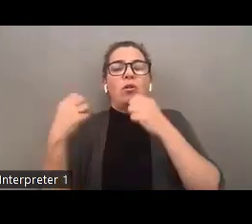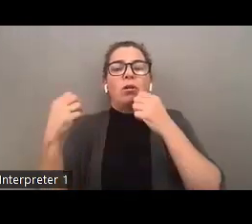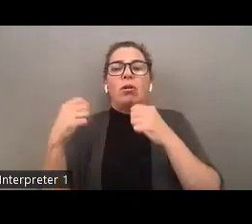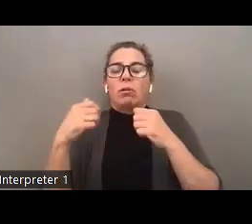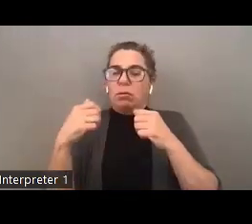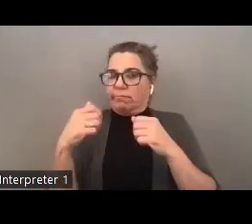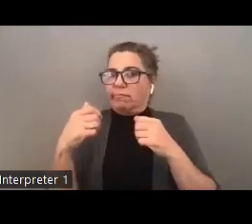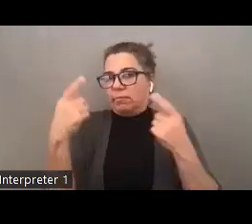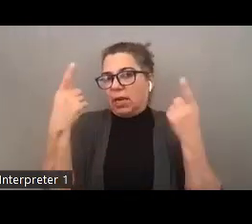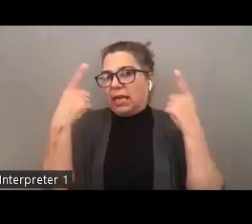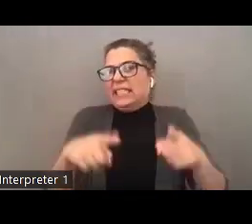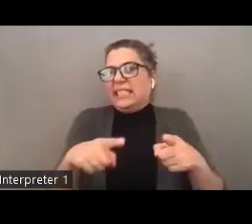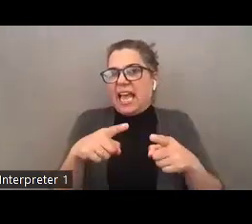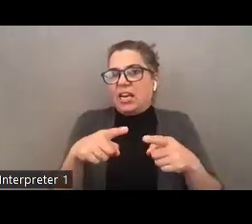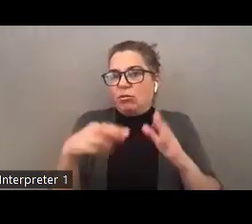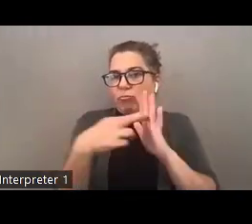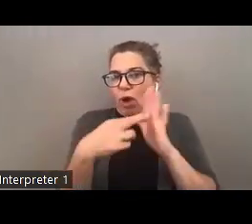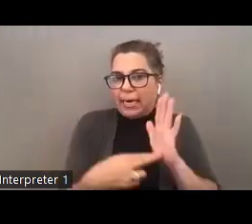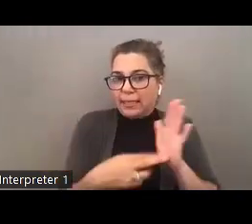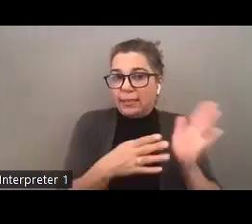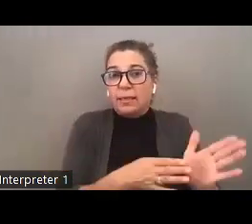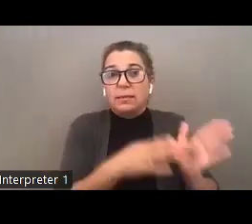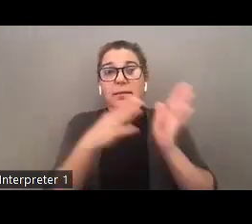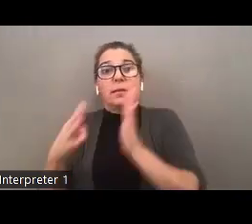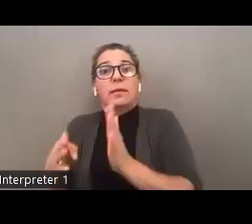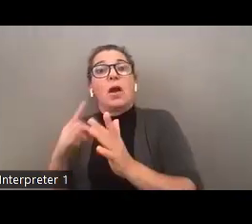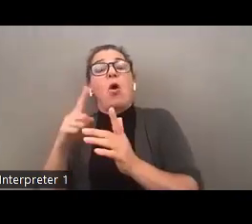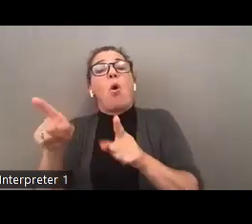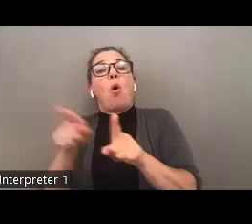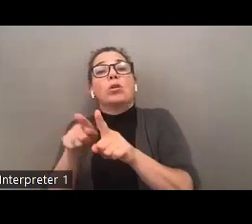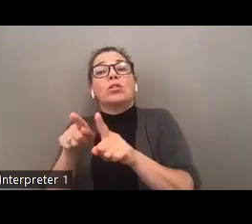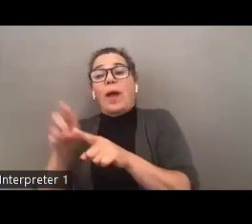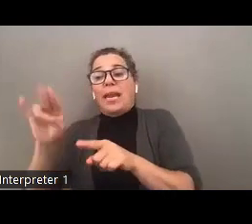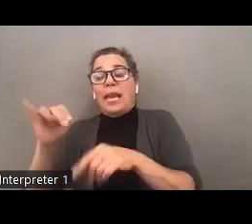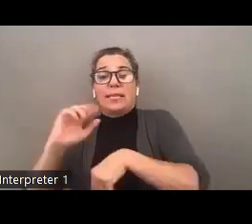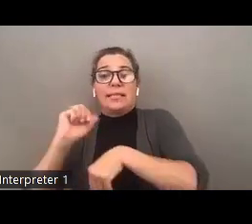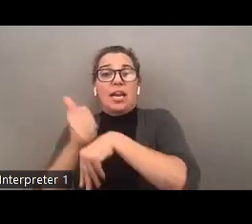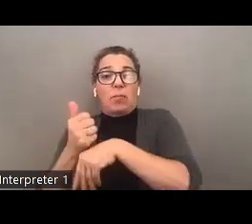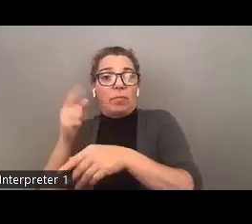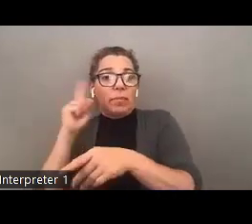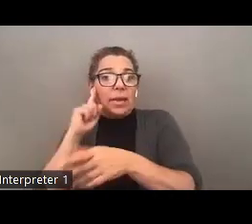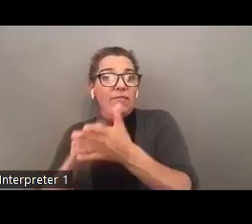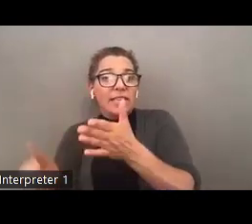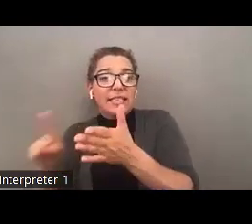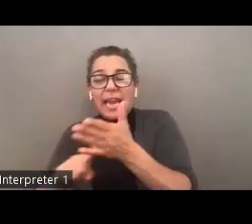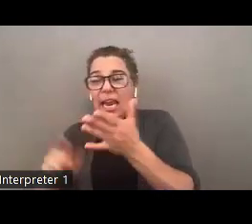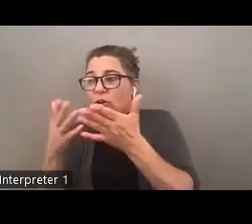Finally, NIH has developed a resource for investigators which reflects input from a wide range of stakeholders